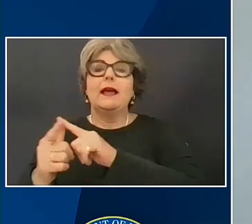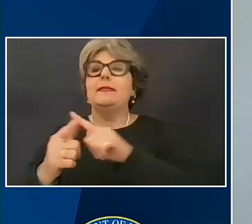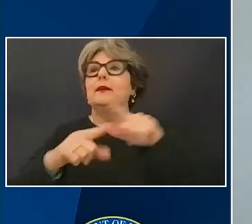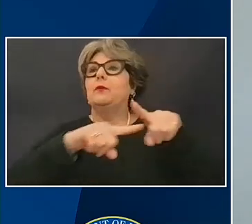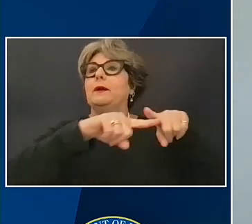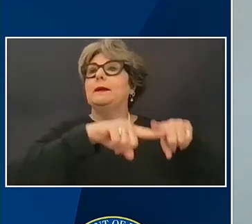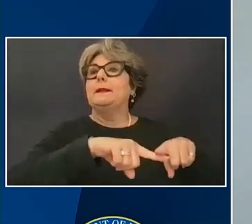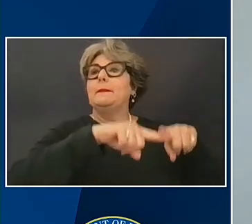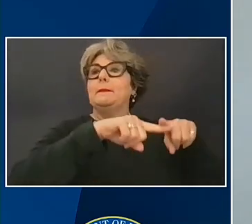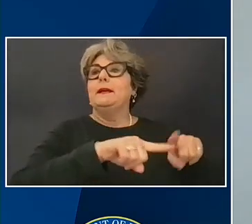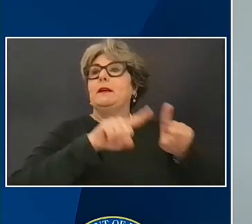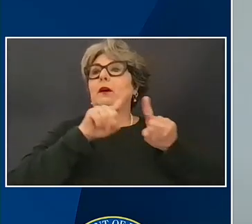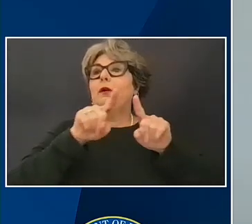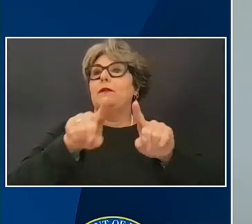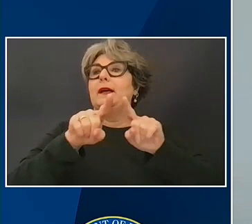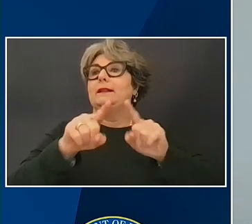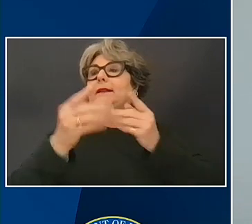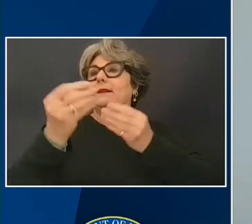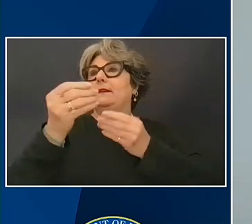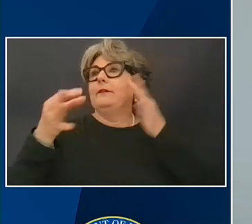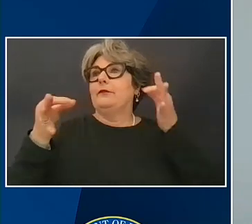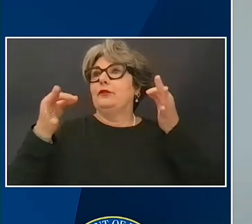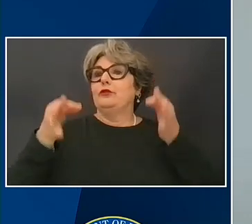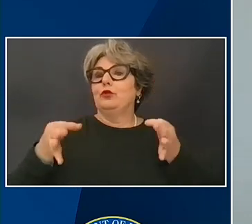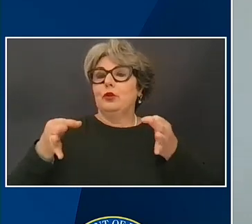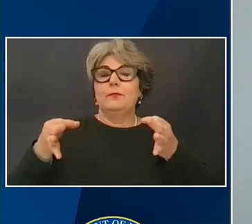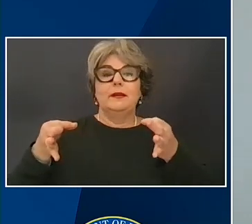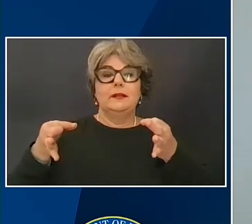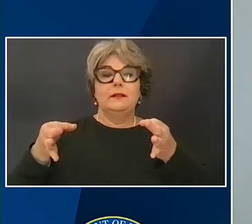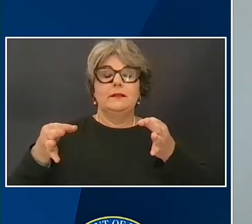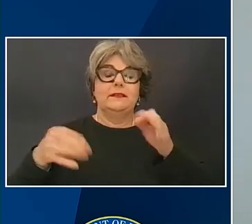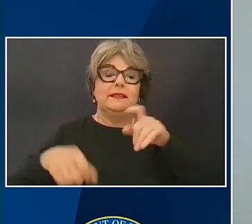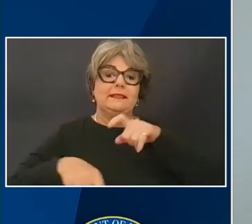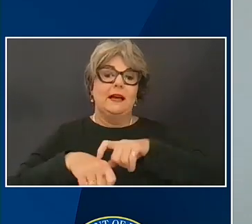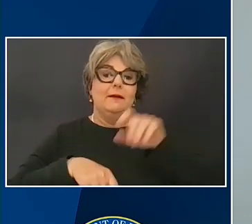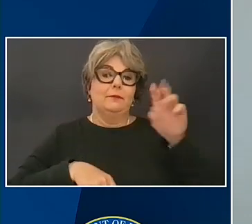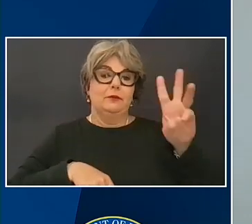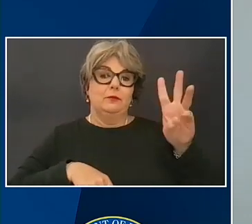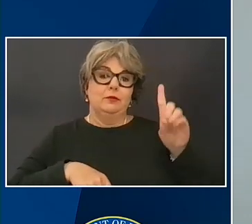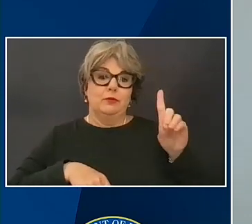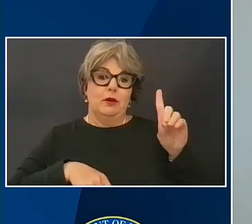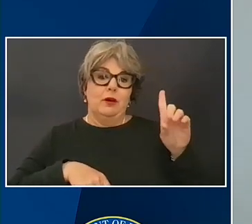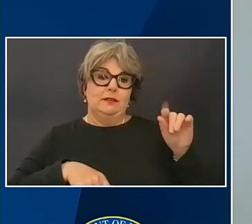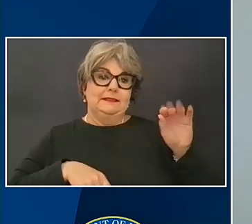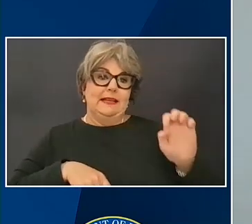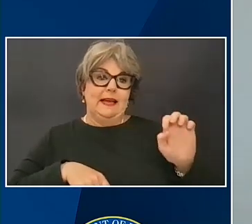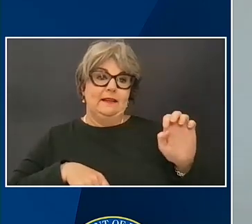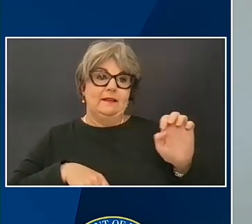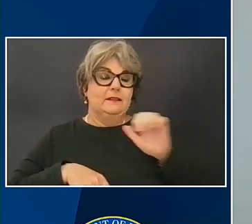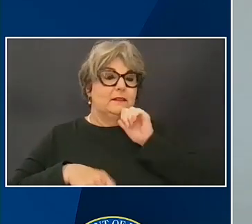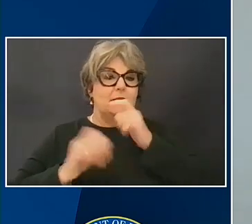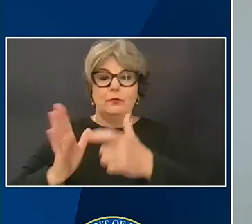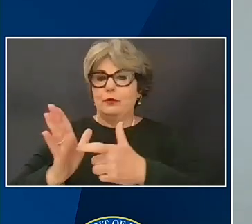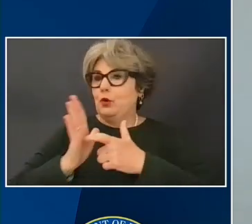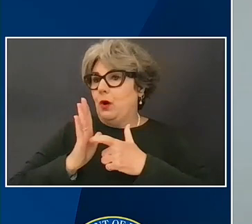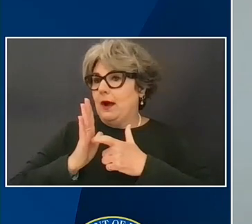attendance records for determining a withdrawal date. Not that we were necessarily required to do that, but that was still something we